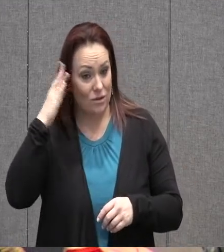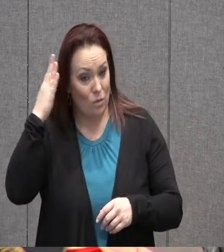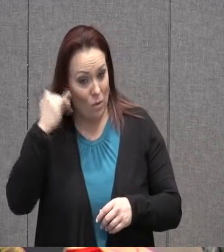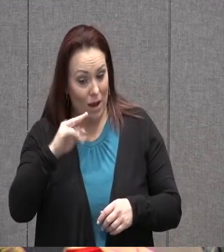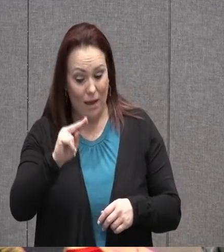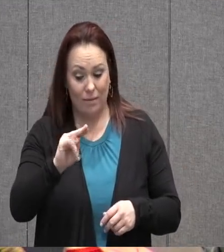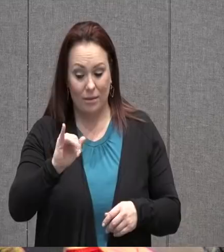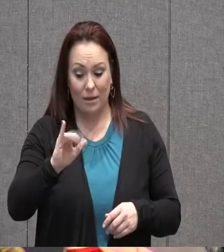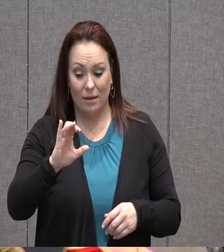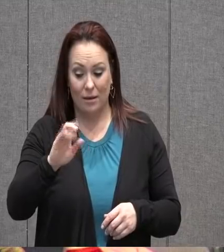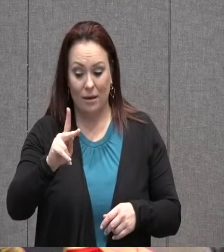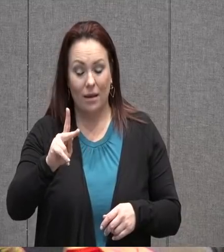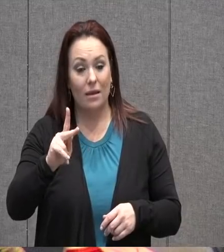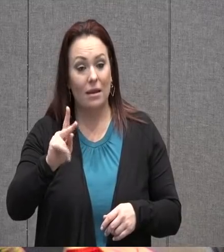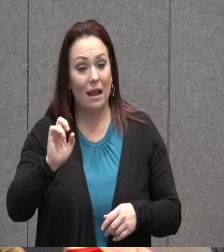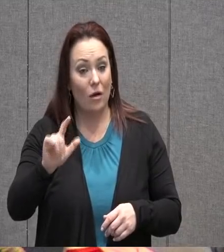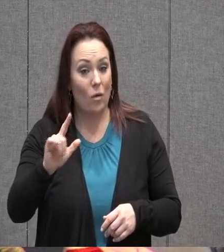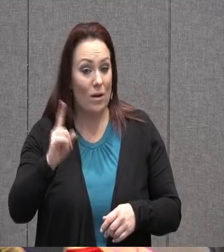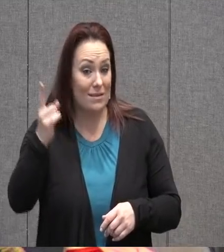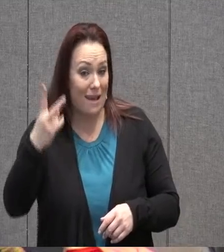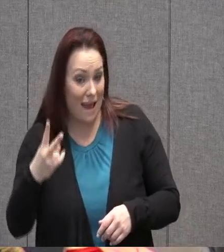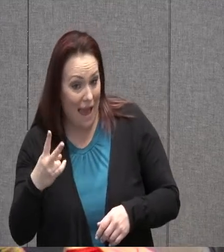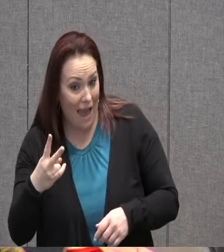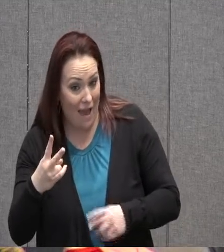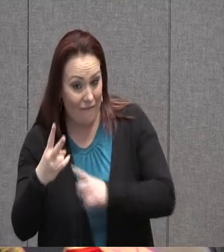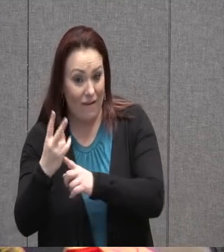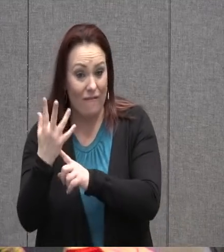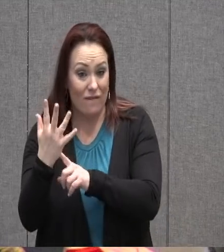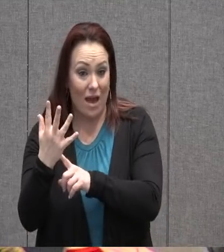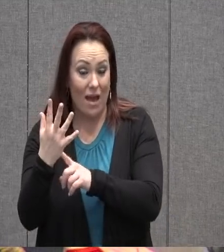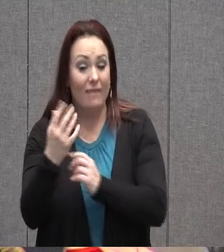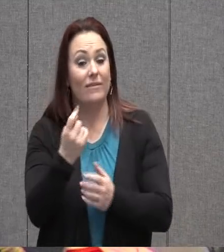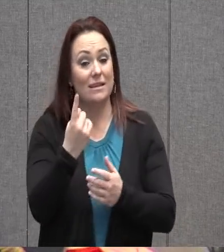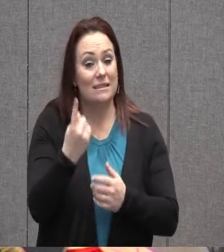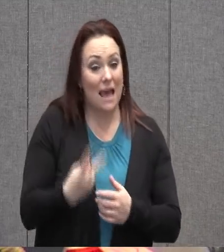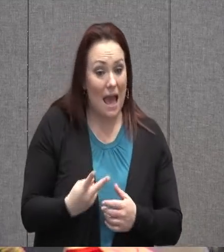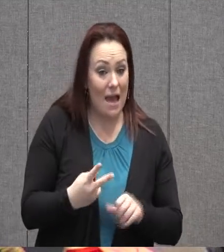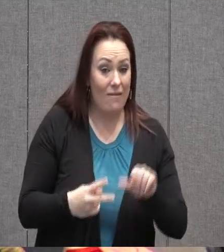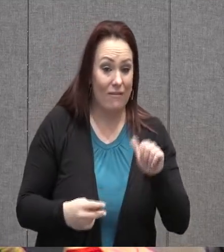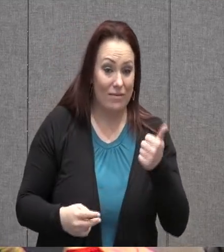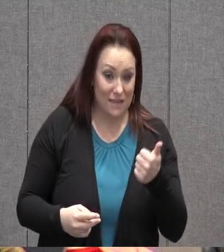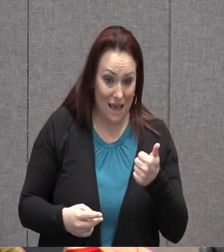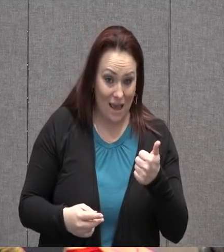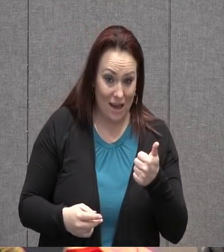Now the tail of this one doesn't have a home on it or a building.